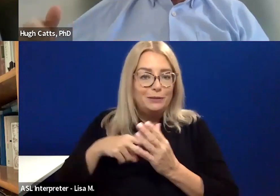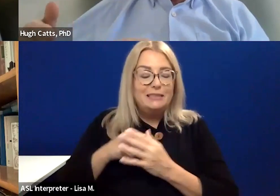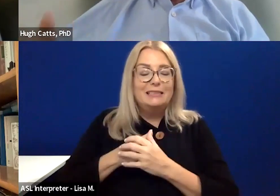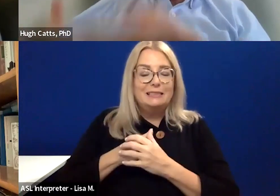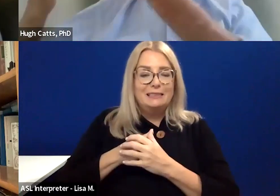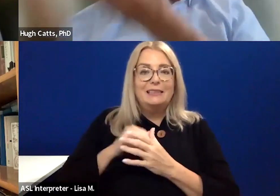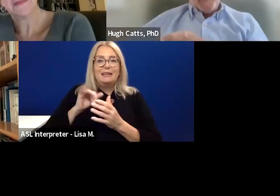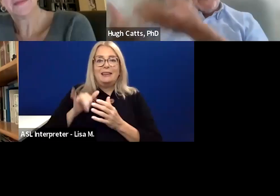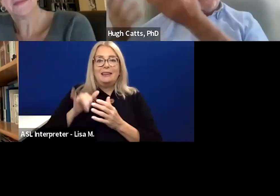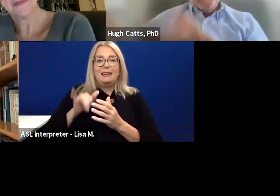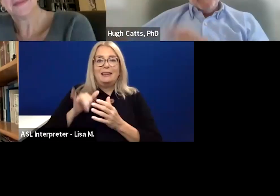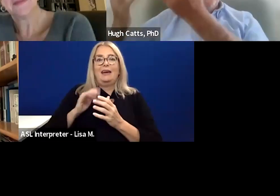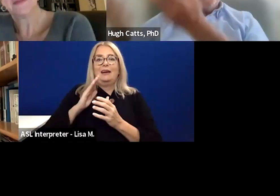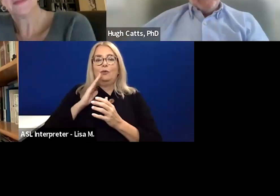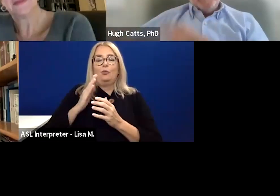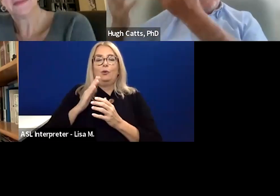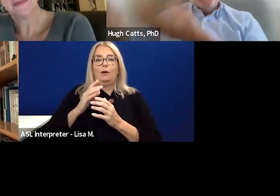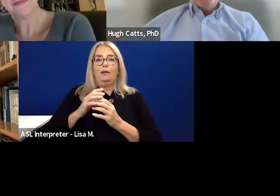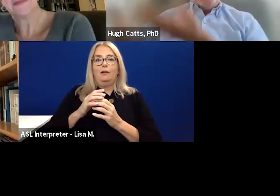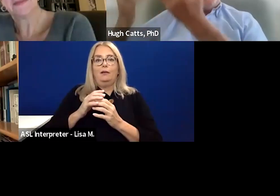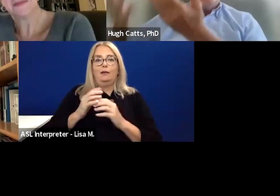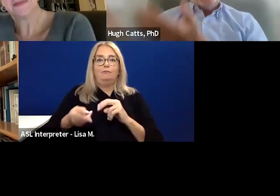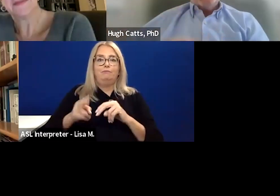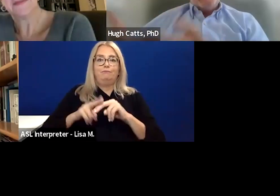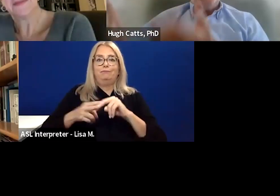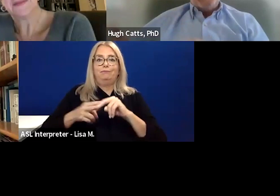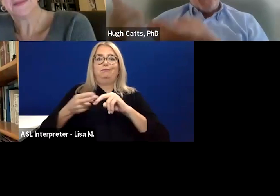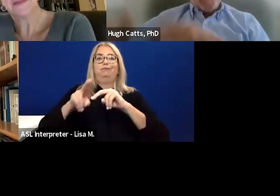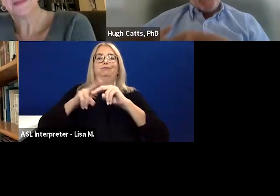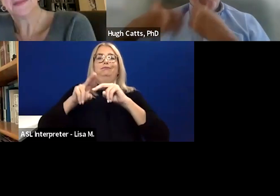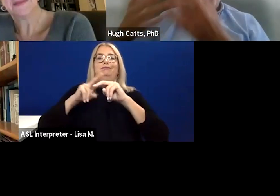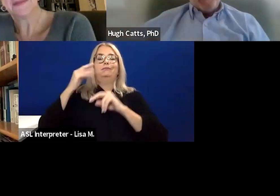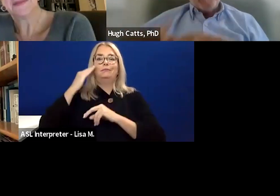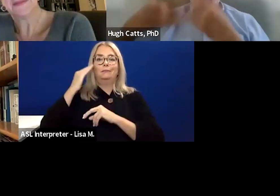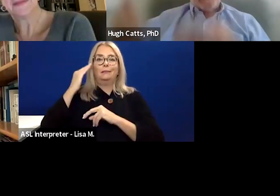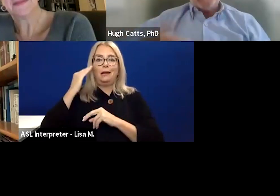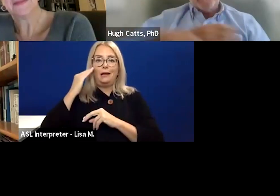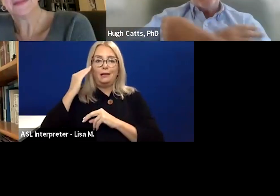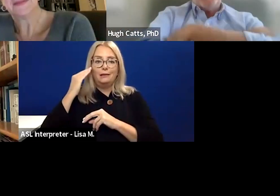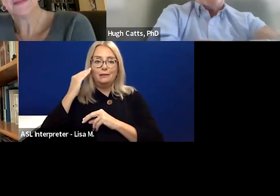multiply that knowledge that they have because now they know how to go about extracting information